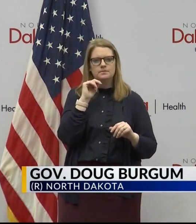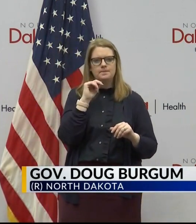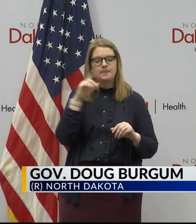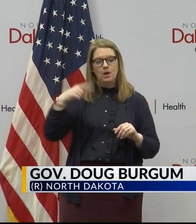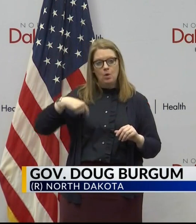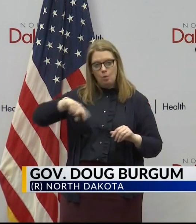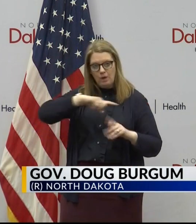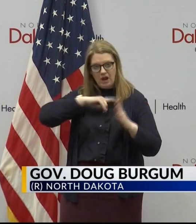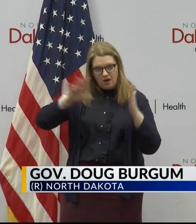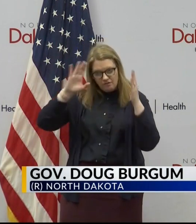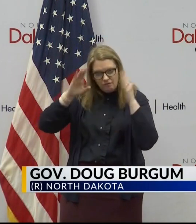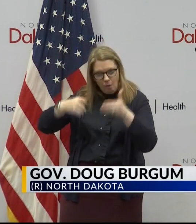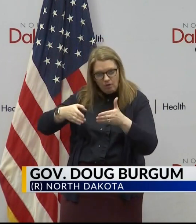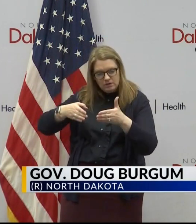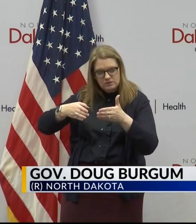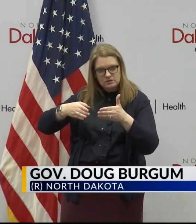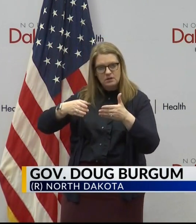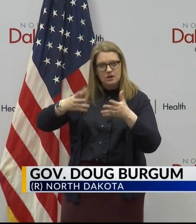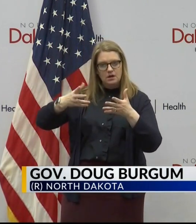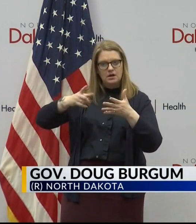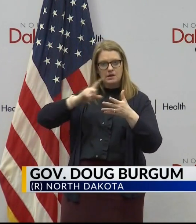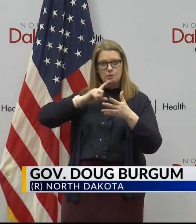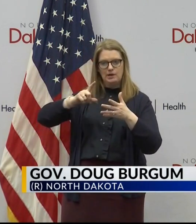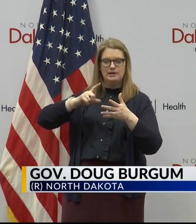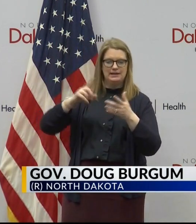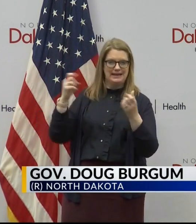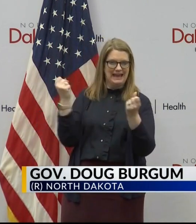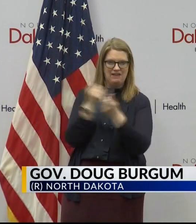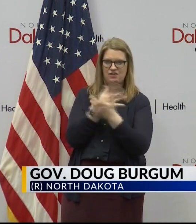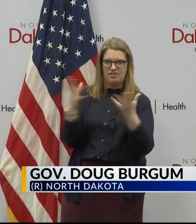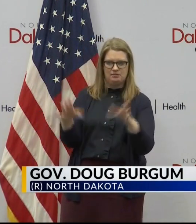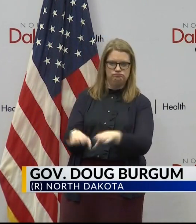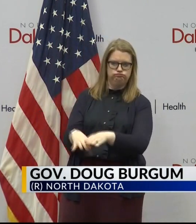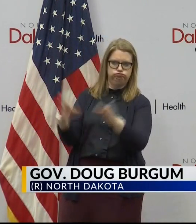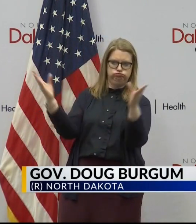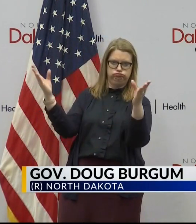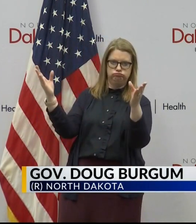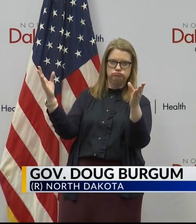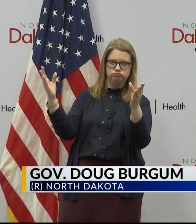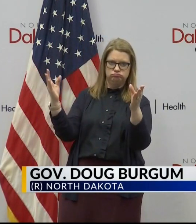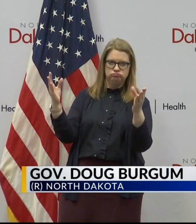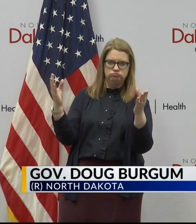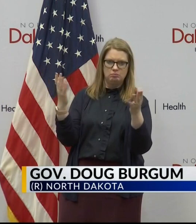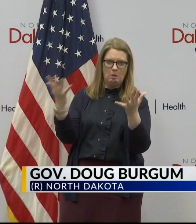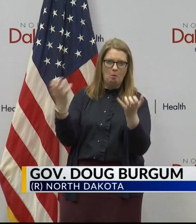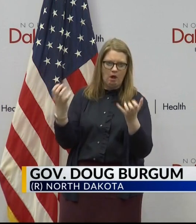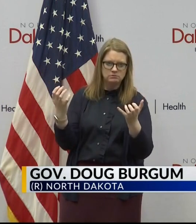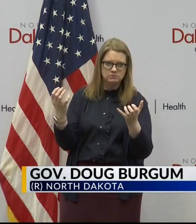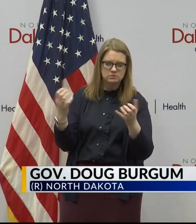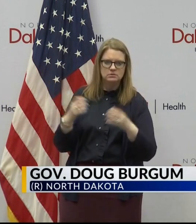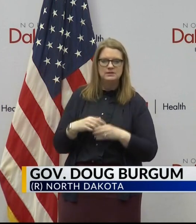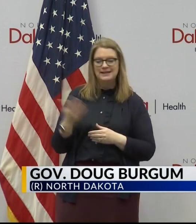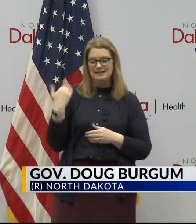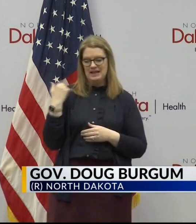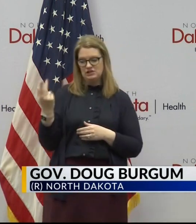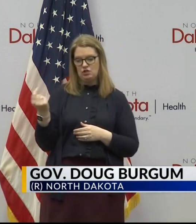FOR REOPENING. WE KNOW THAT ONE OF THE THINGS THAT WE ARE ALL FOCUSED ON IS